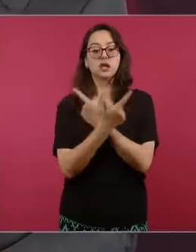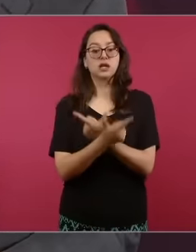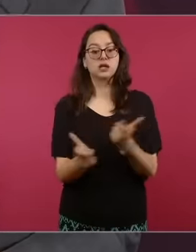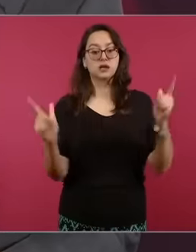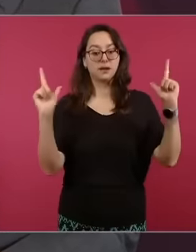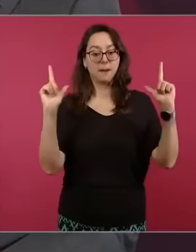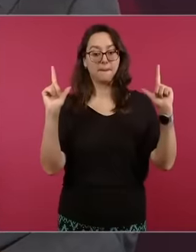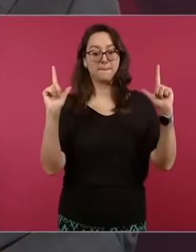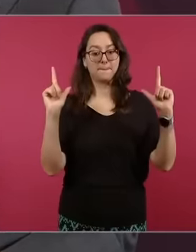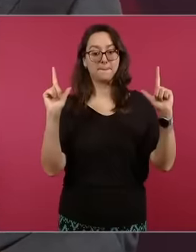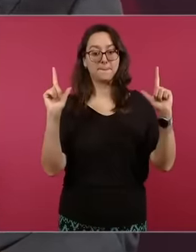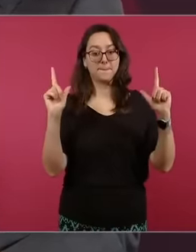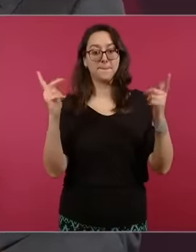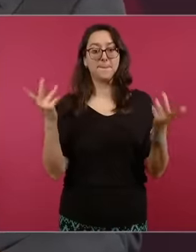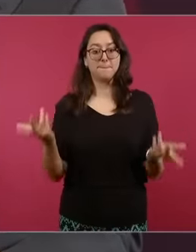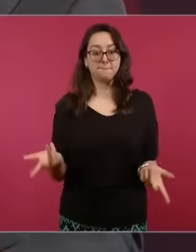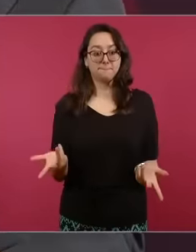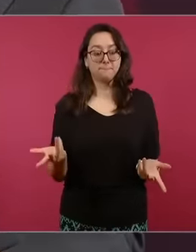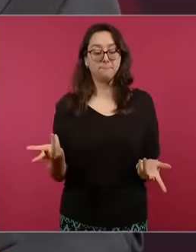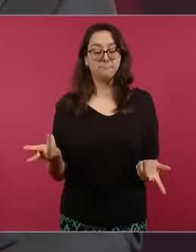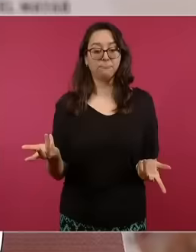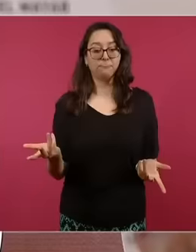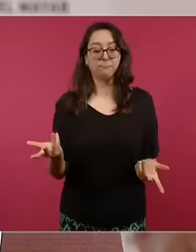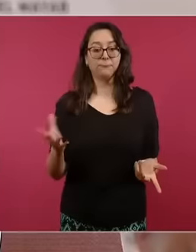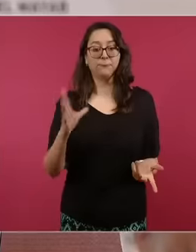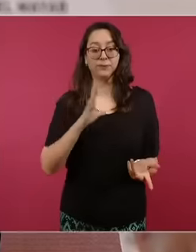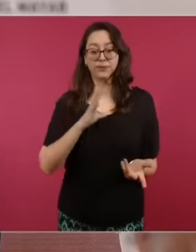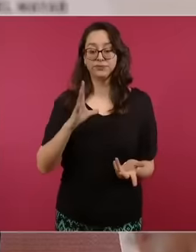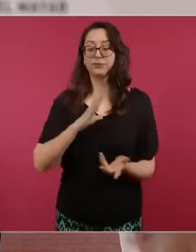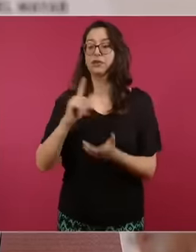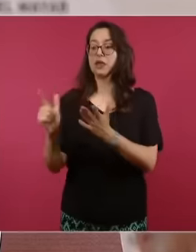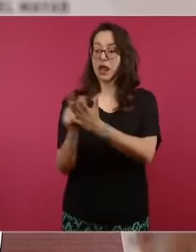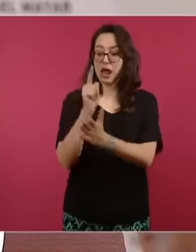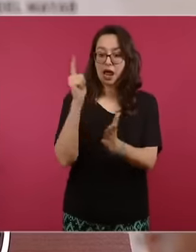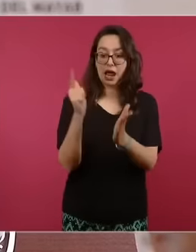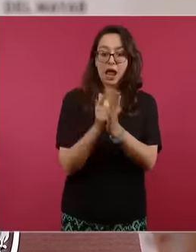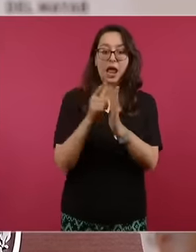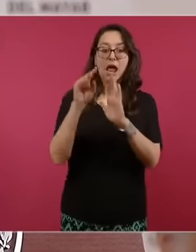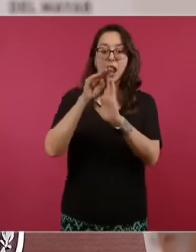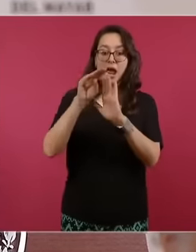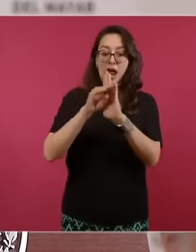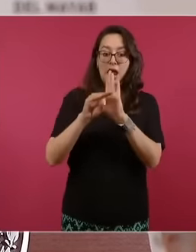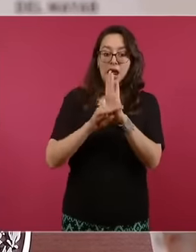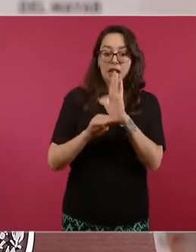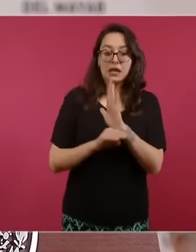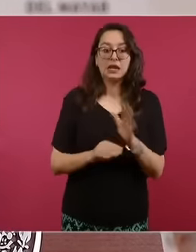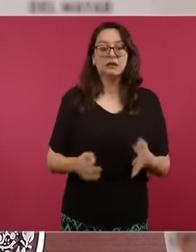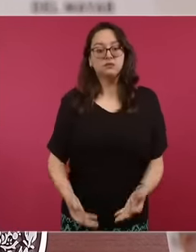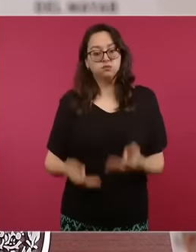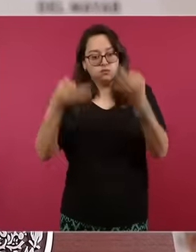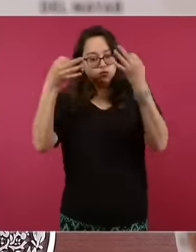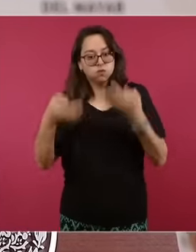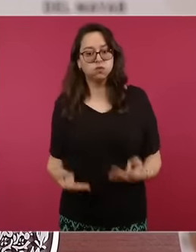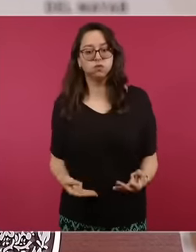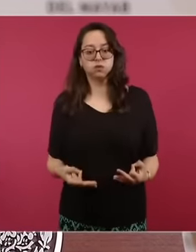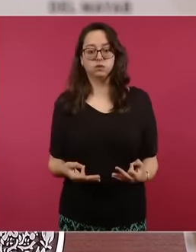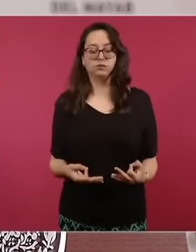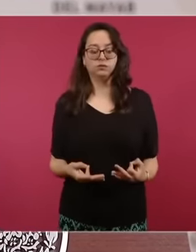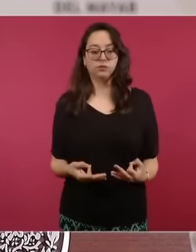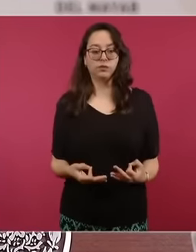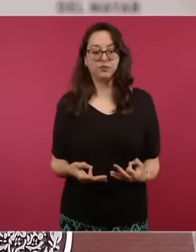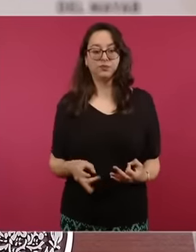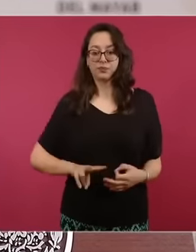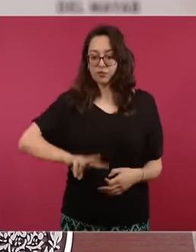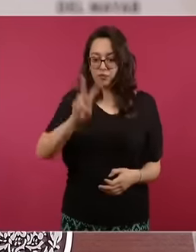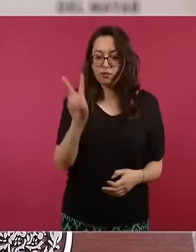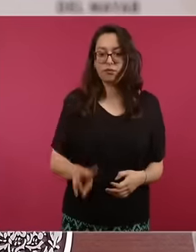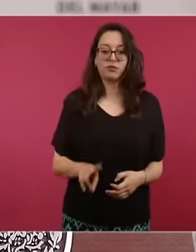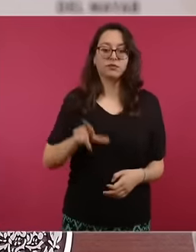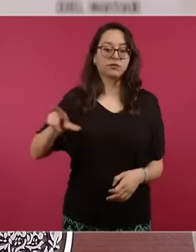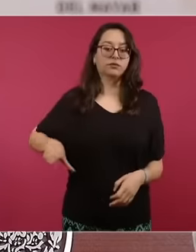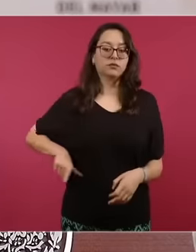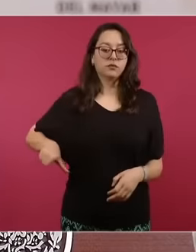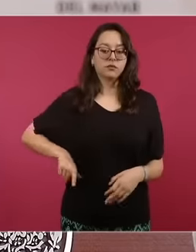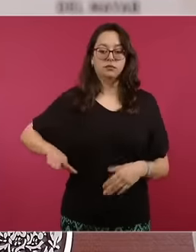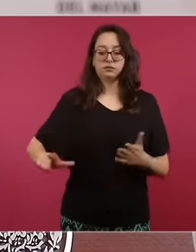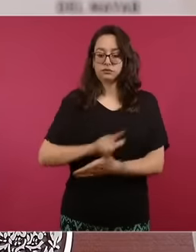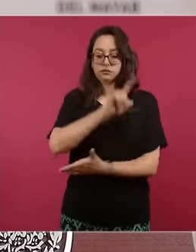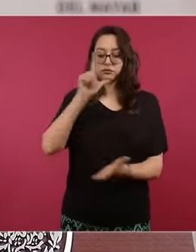that eh There is a legal framework we live in an authentic state of law it is no longer like before a